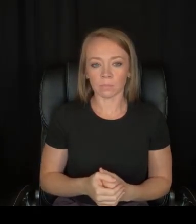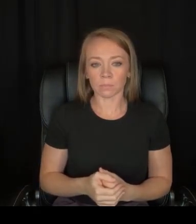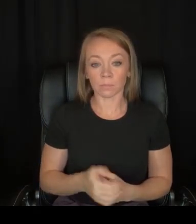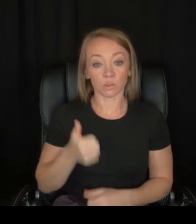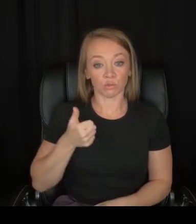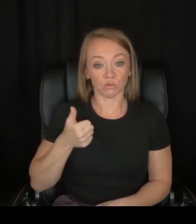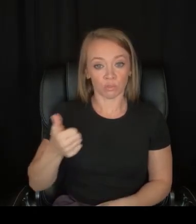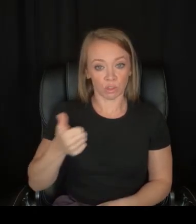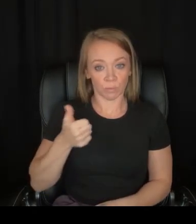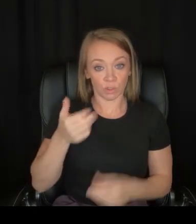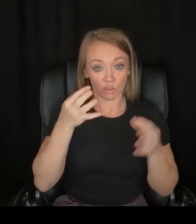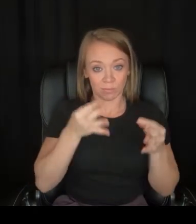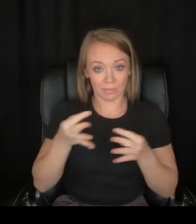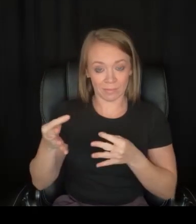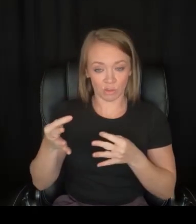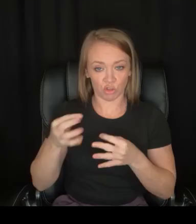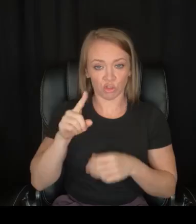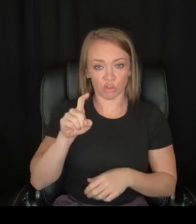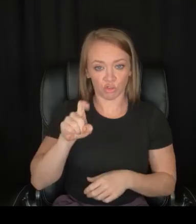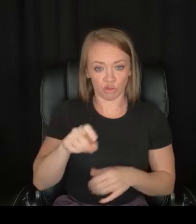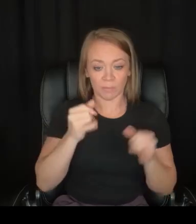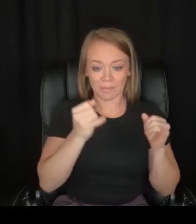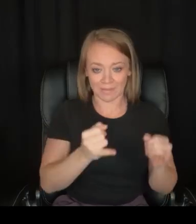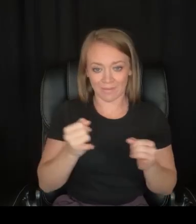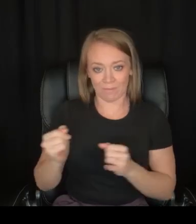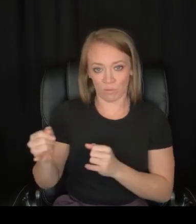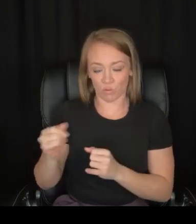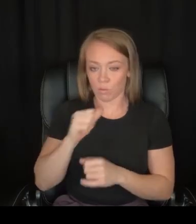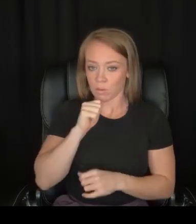Transportation decisions should be individualized, not automatic.